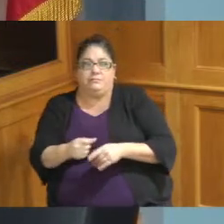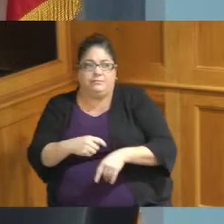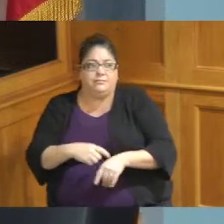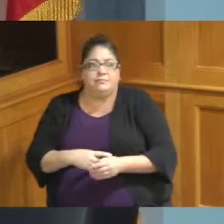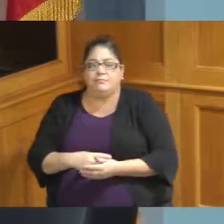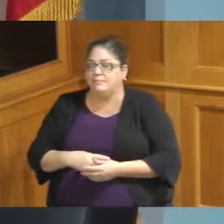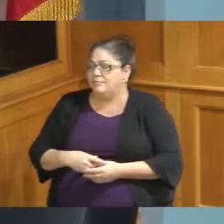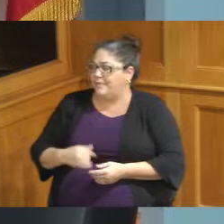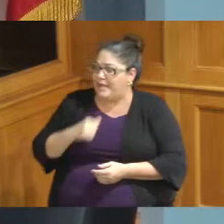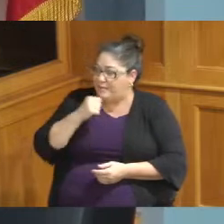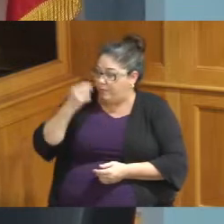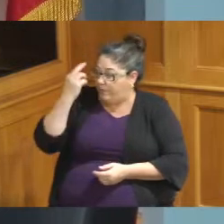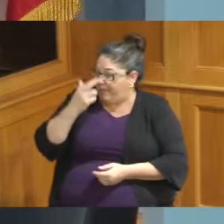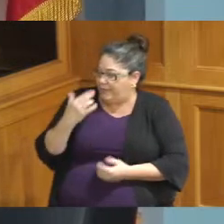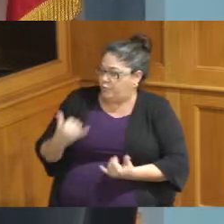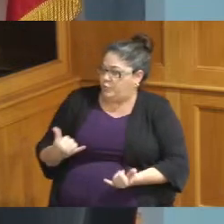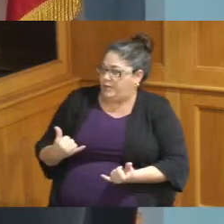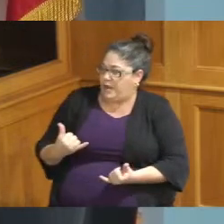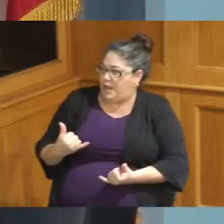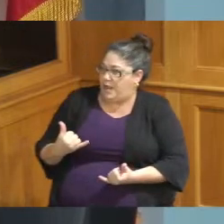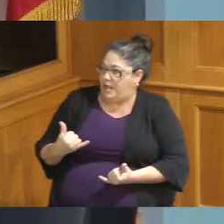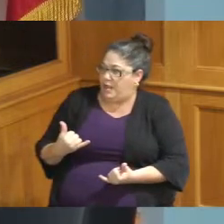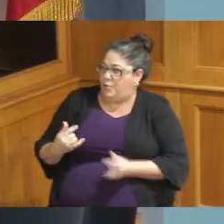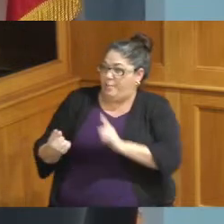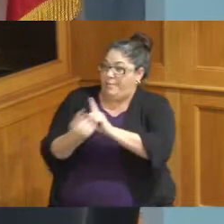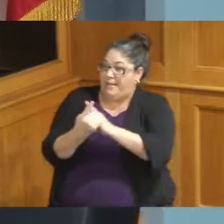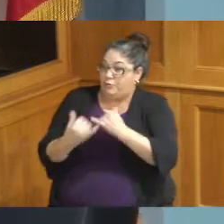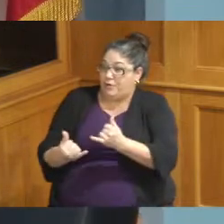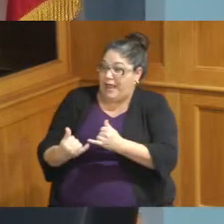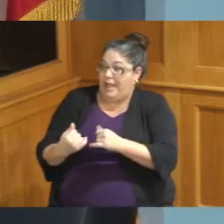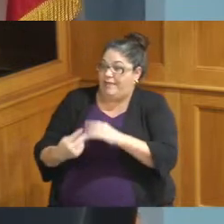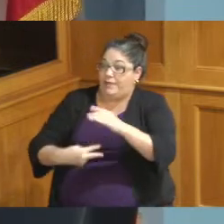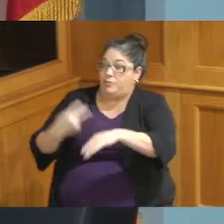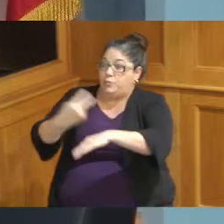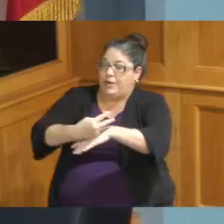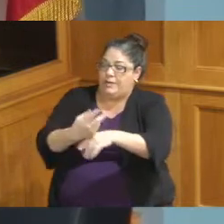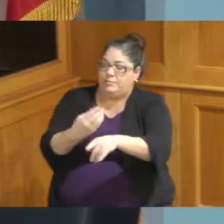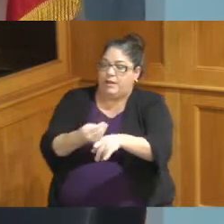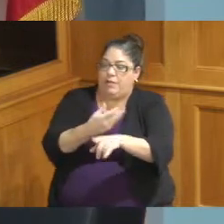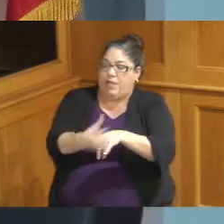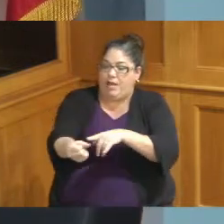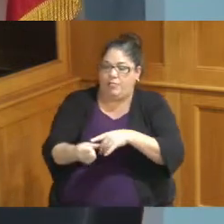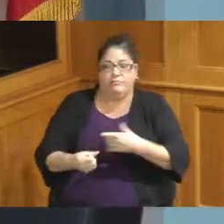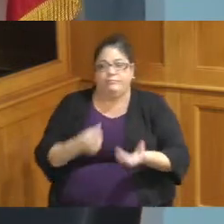with you today and your deadline is in two days that's the part that I that's the part that gets